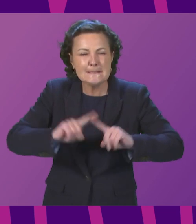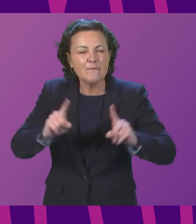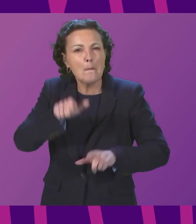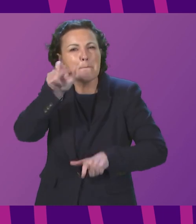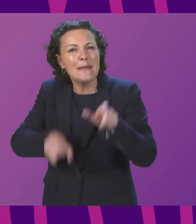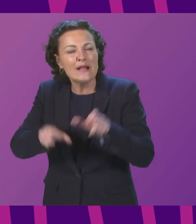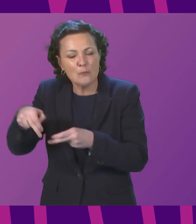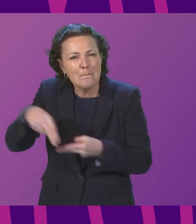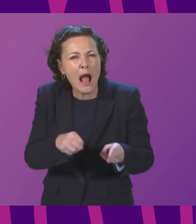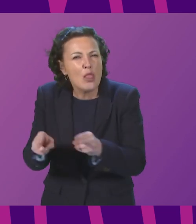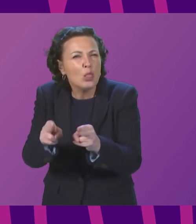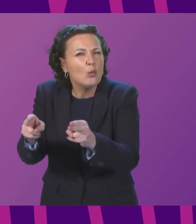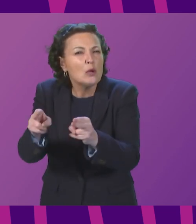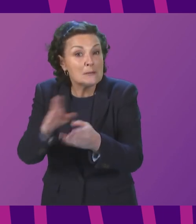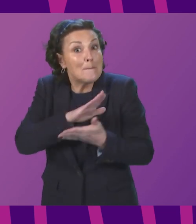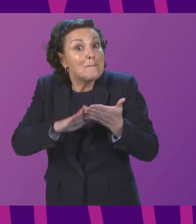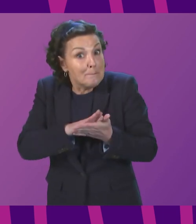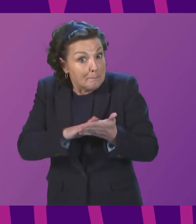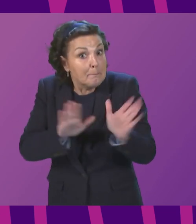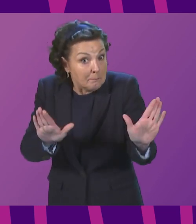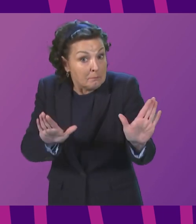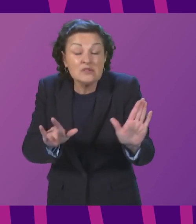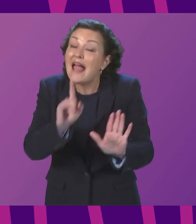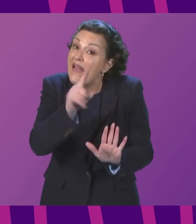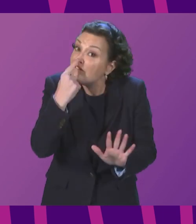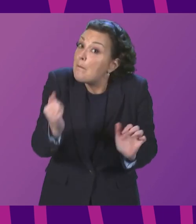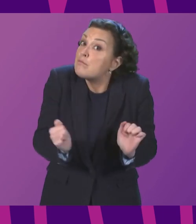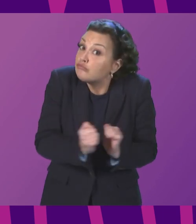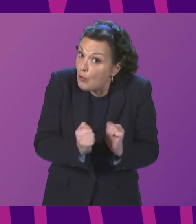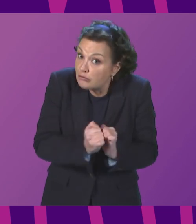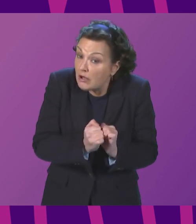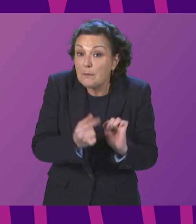Covid in order to enable them, where it is possible and appropriate, to remain at home